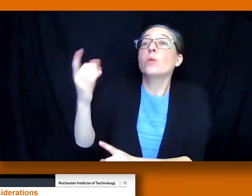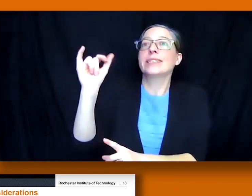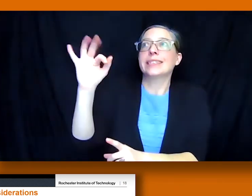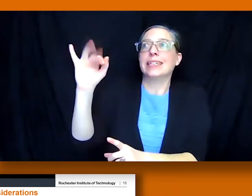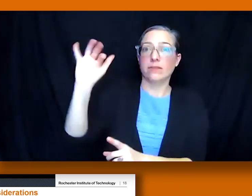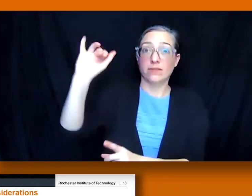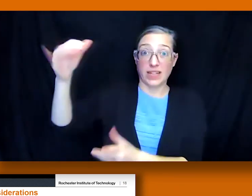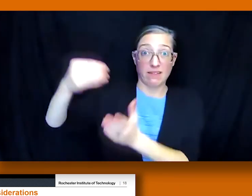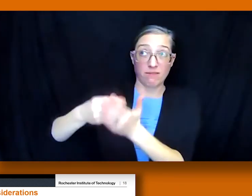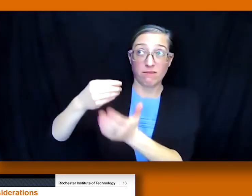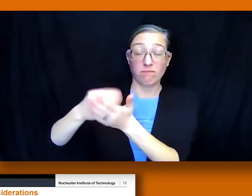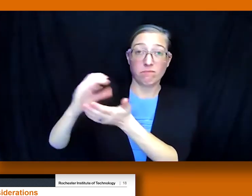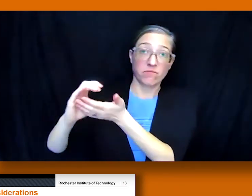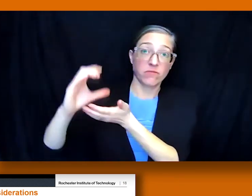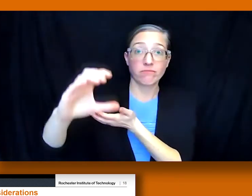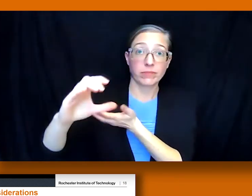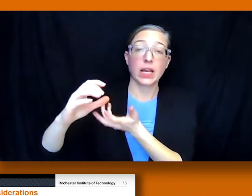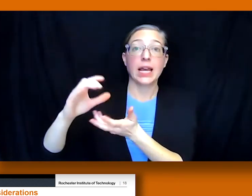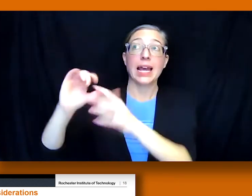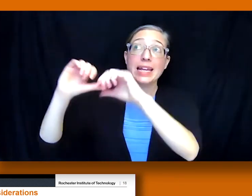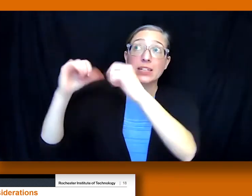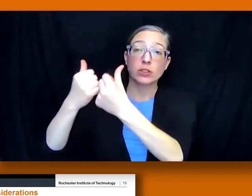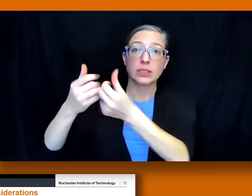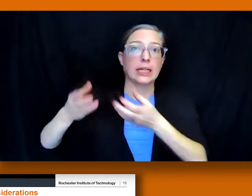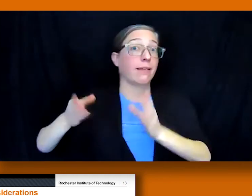or if it's specified in the RFP.